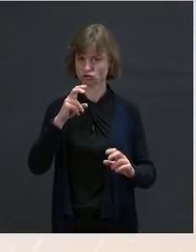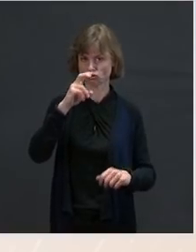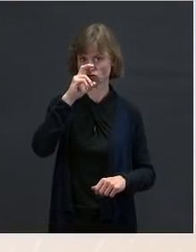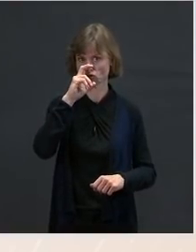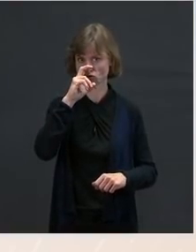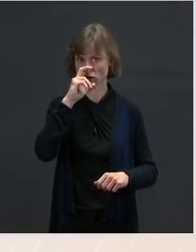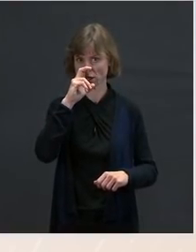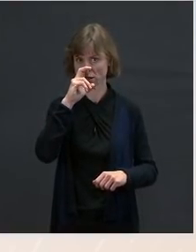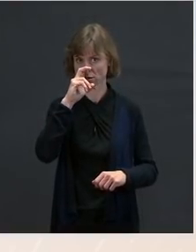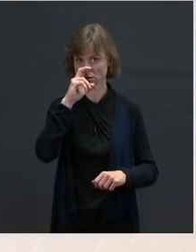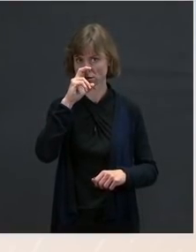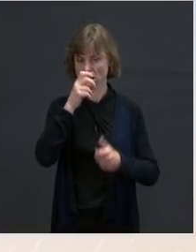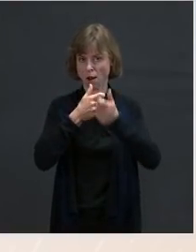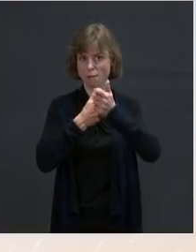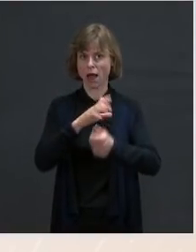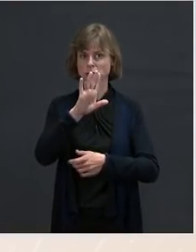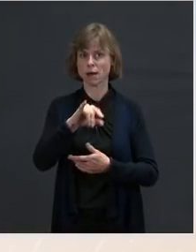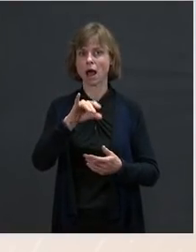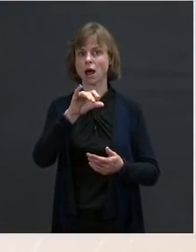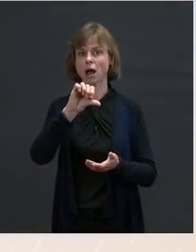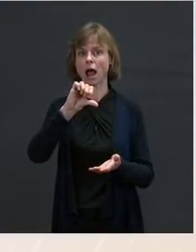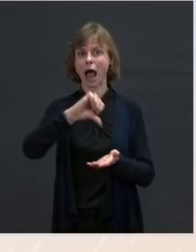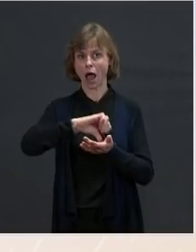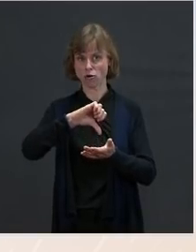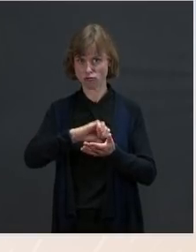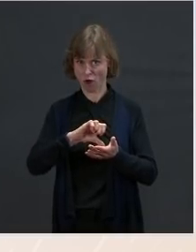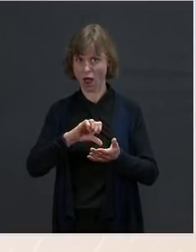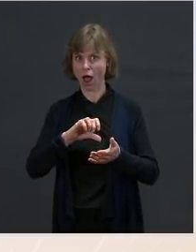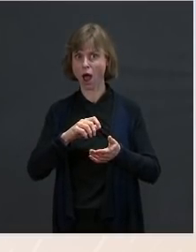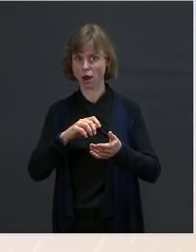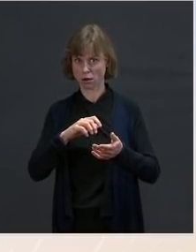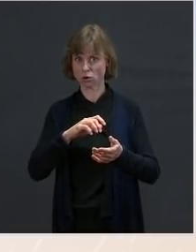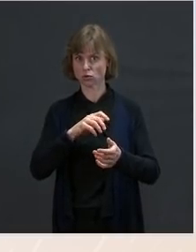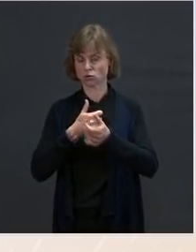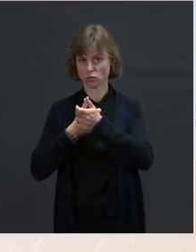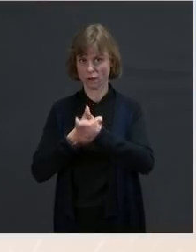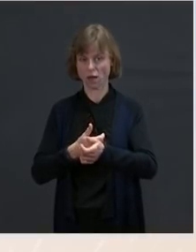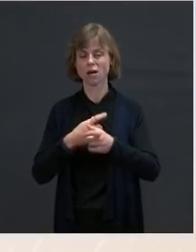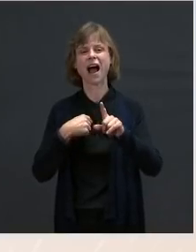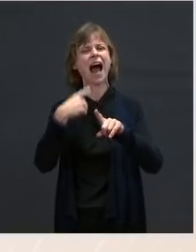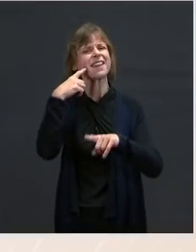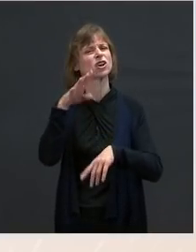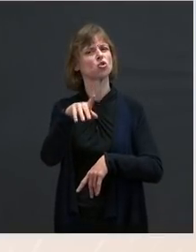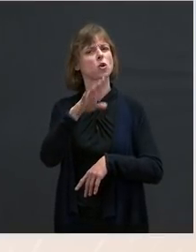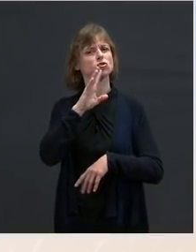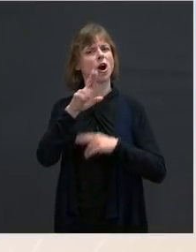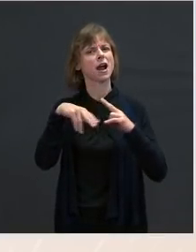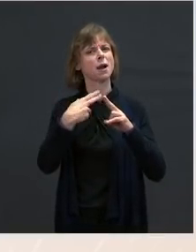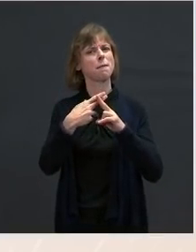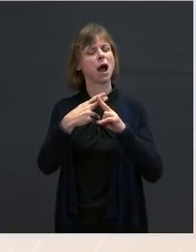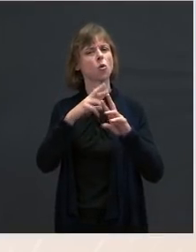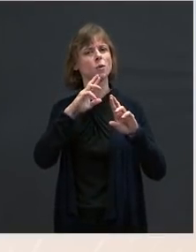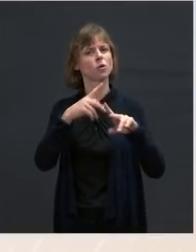in order to reenter the deal with the United States. Ms. Psaki: Well, first, I think you're referring to the reports from the IAEA over the weekend